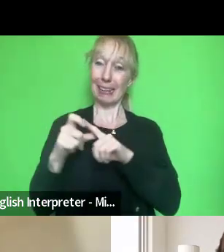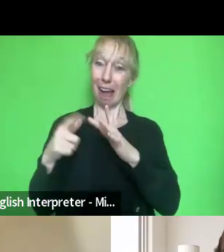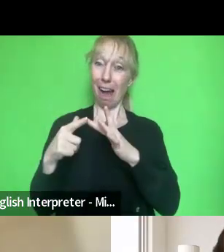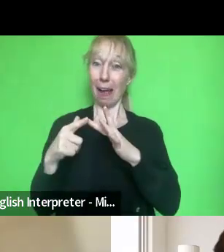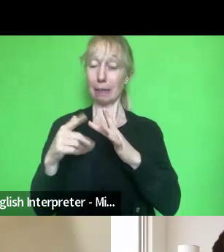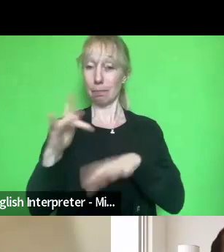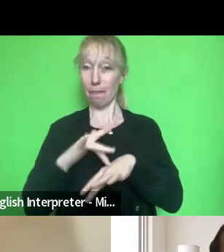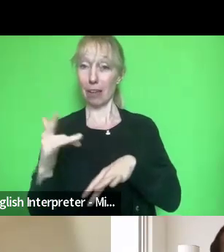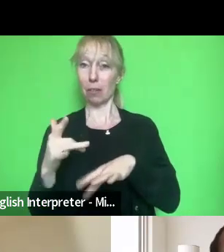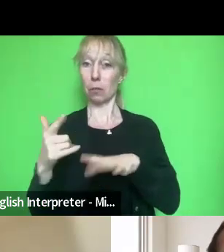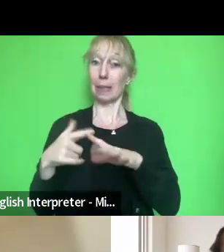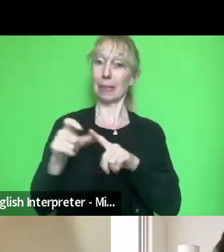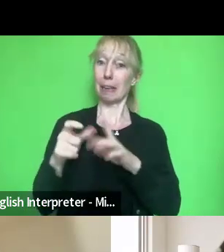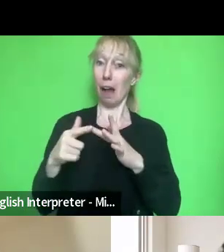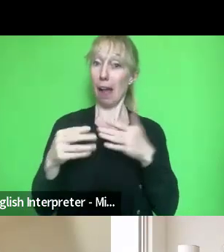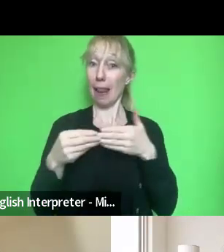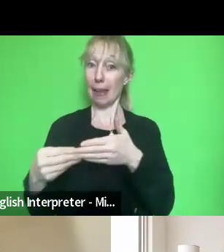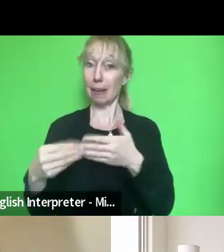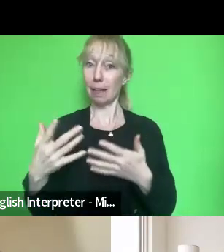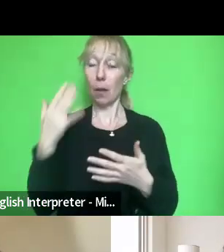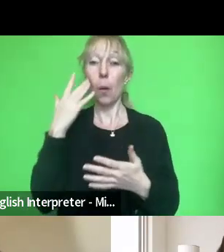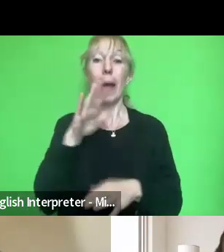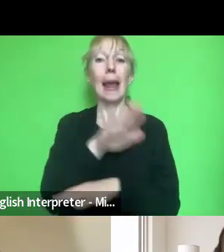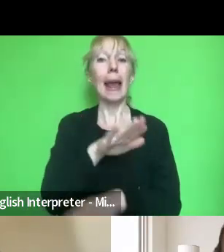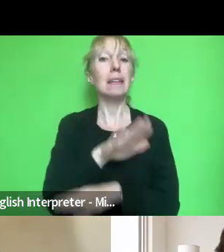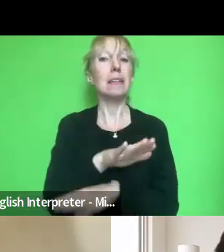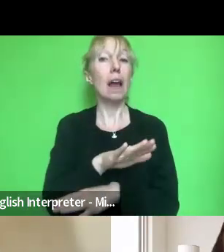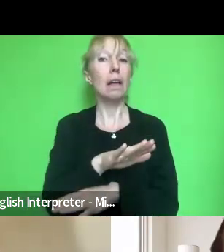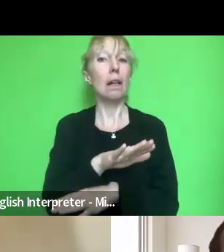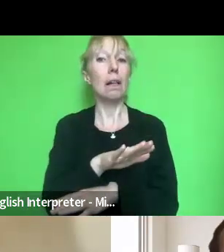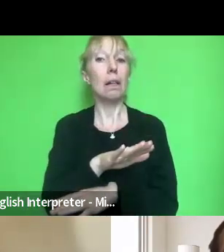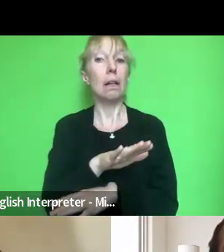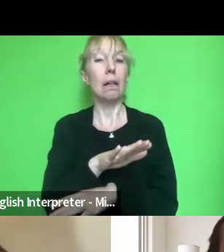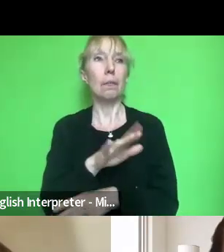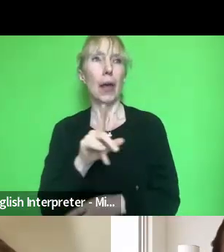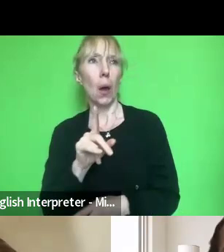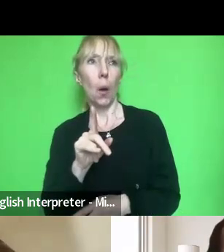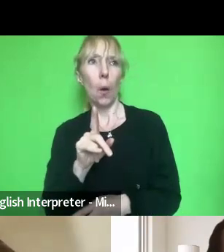Whereas it's particularly when it's external, sometimes there's fear of, "Oh, but if the tides of public